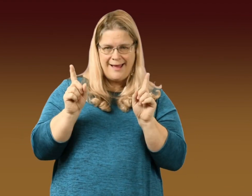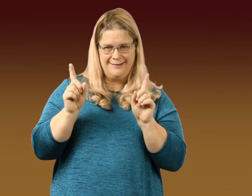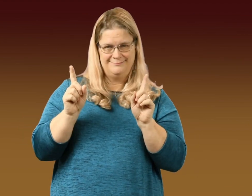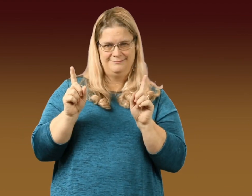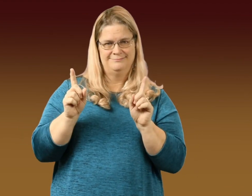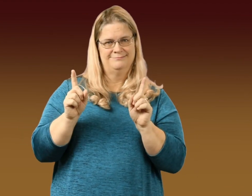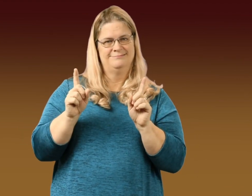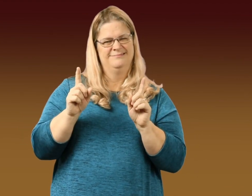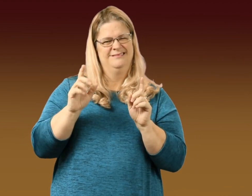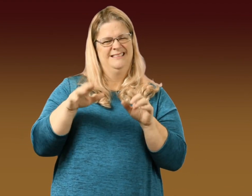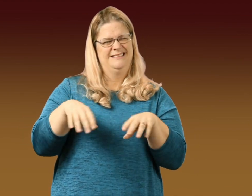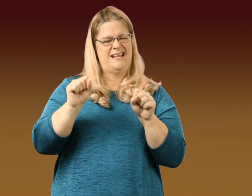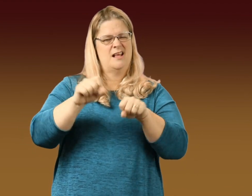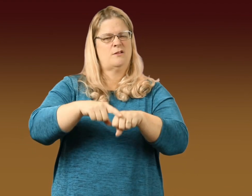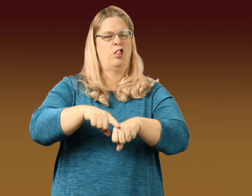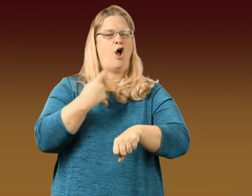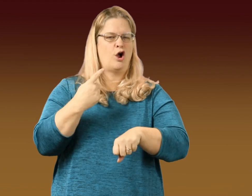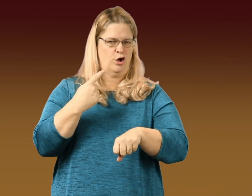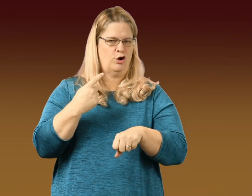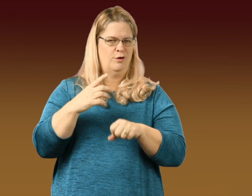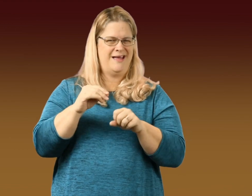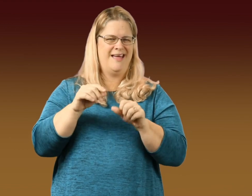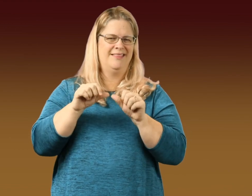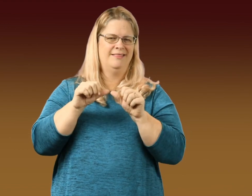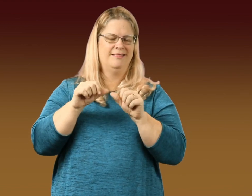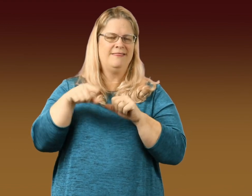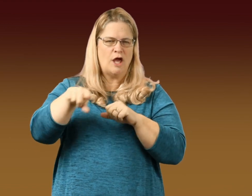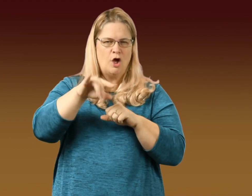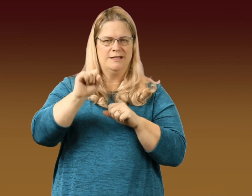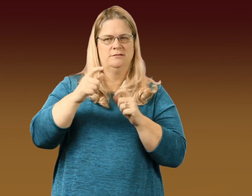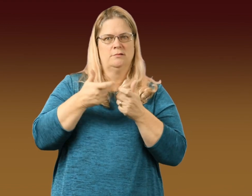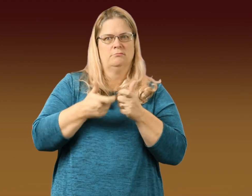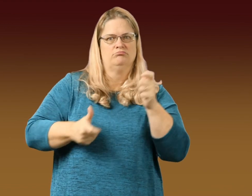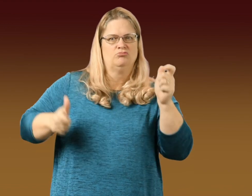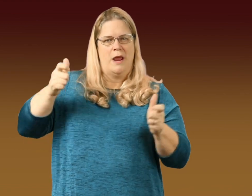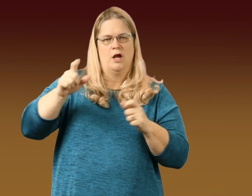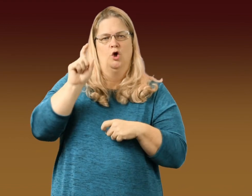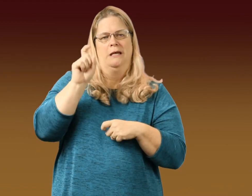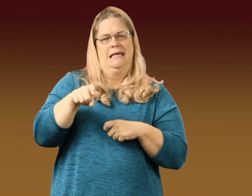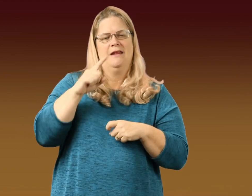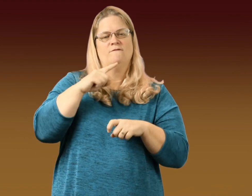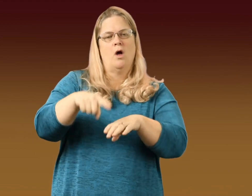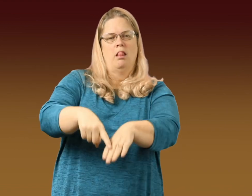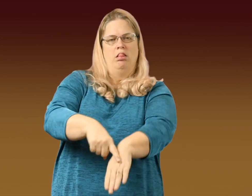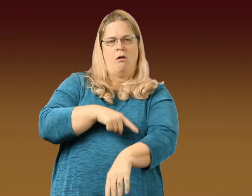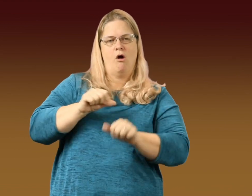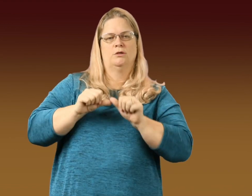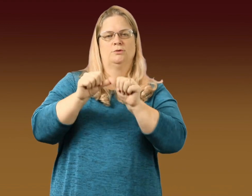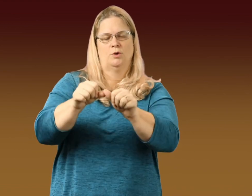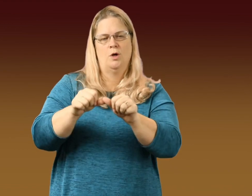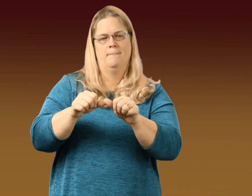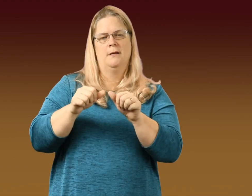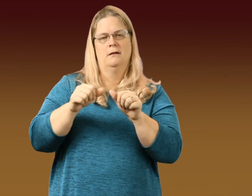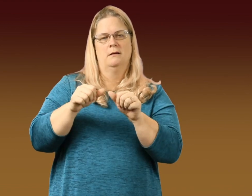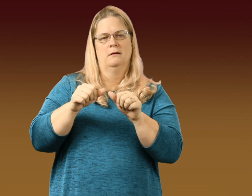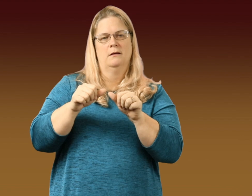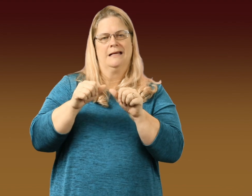However, it just takes longer, and there are greater needs for long-term consistency